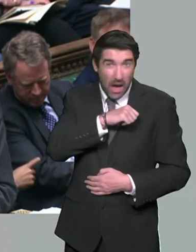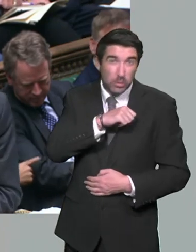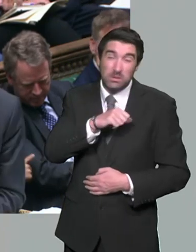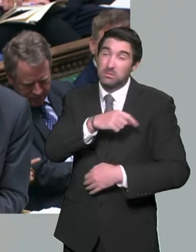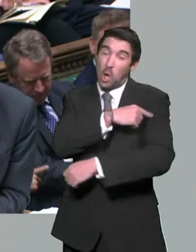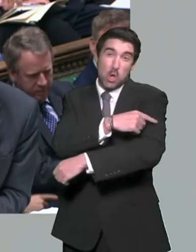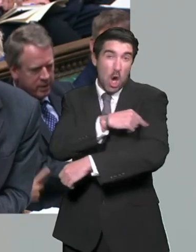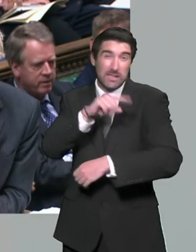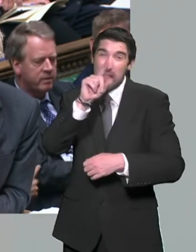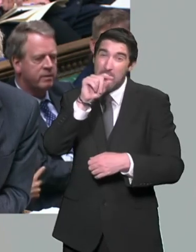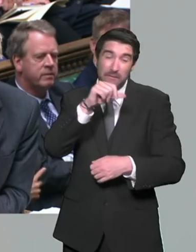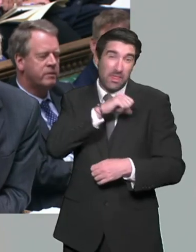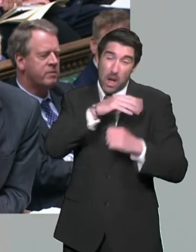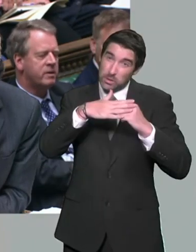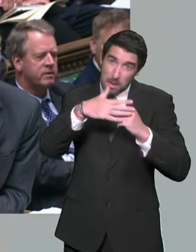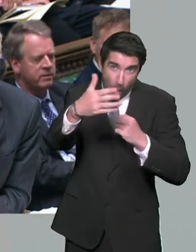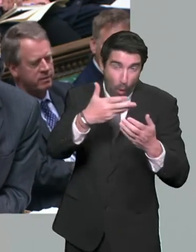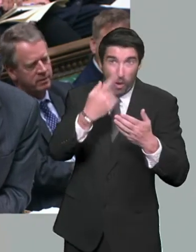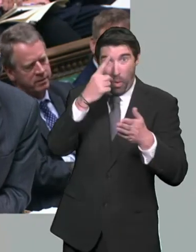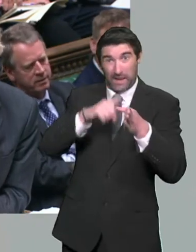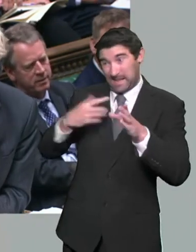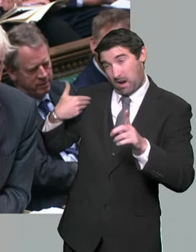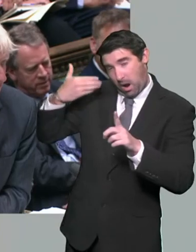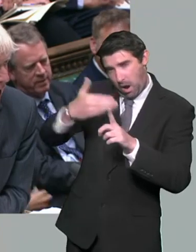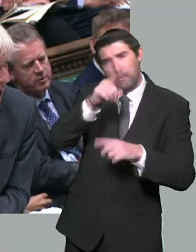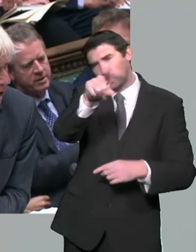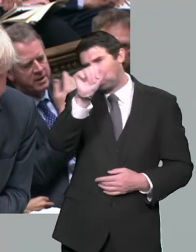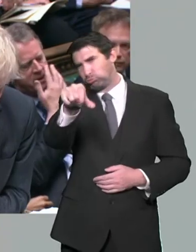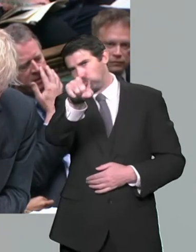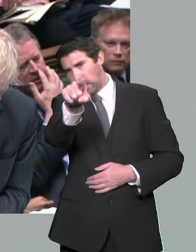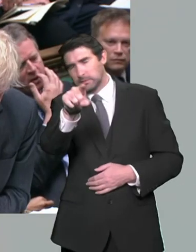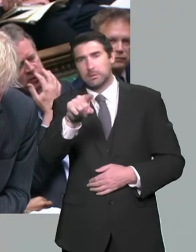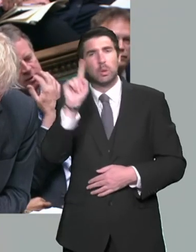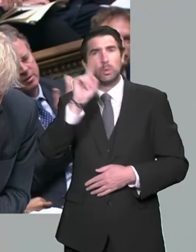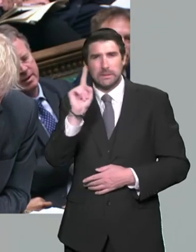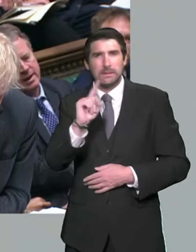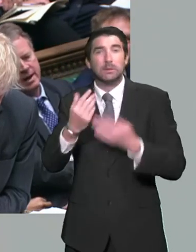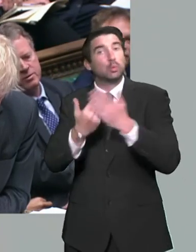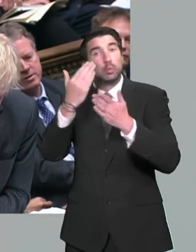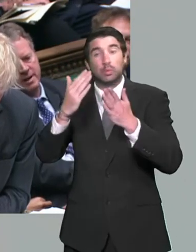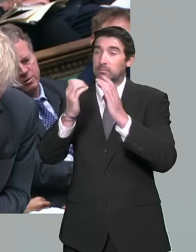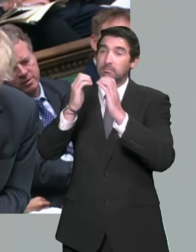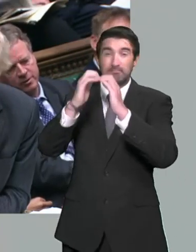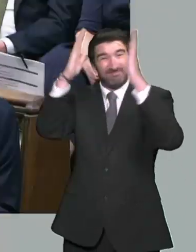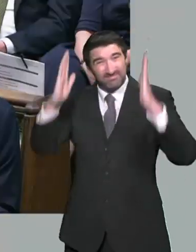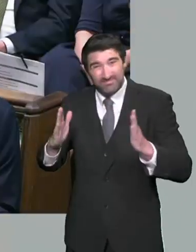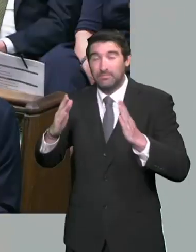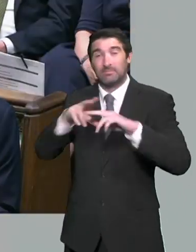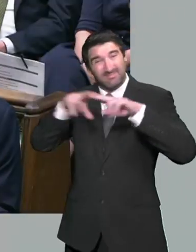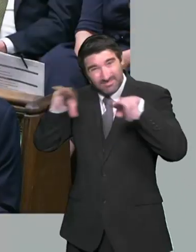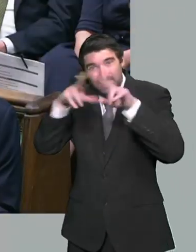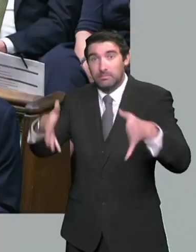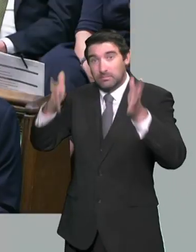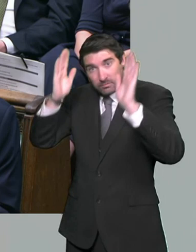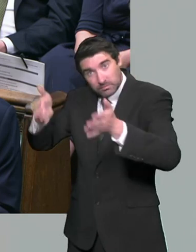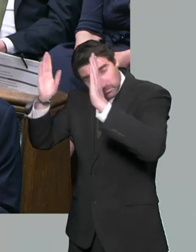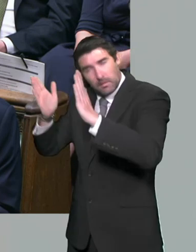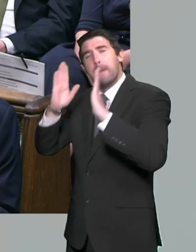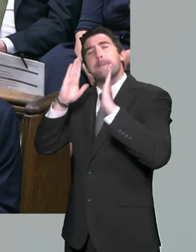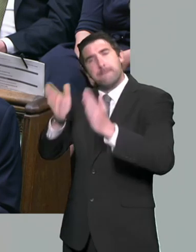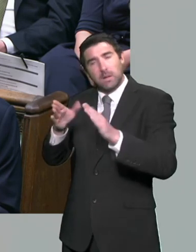but we must make sure that areas with sensitive new development have the infrastructure and